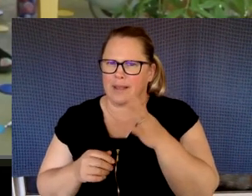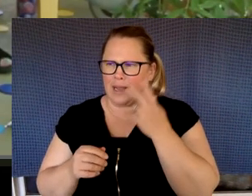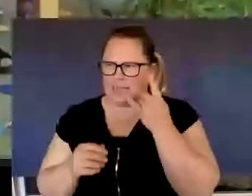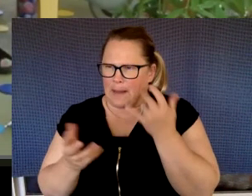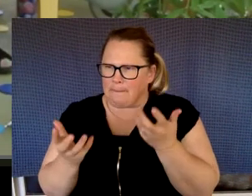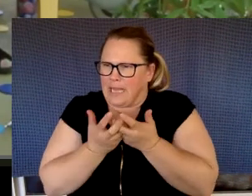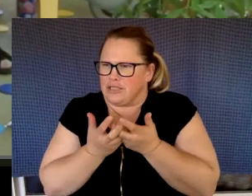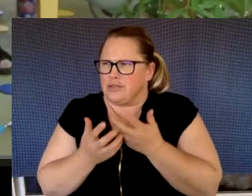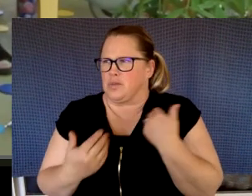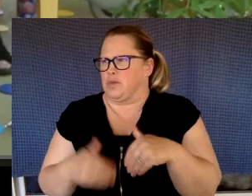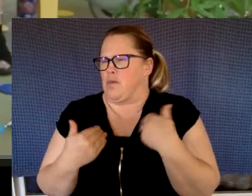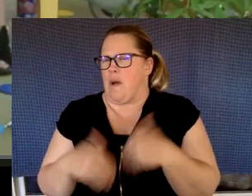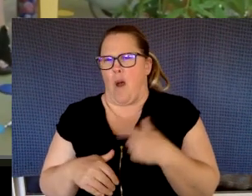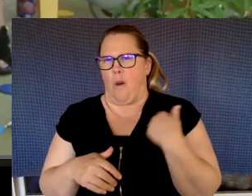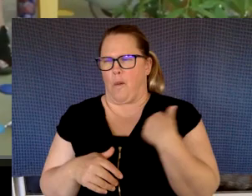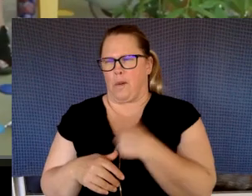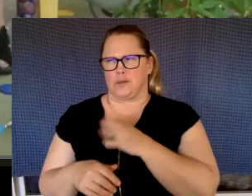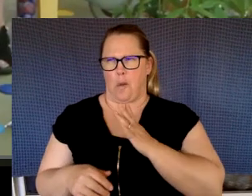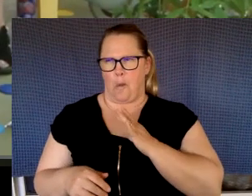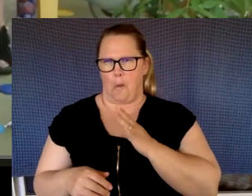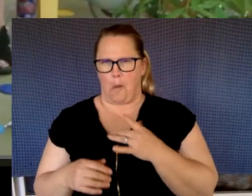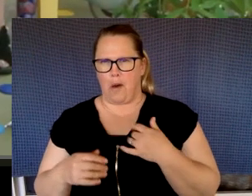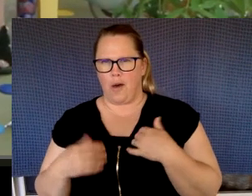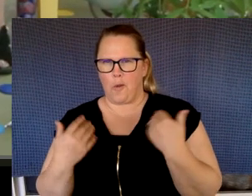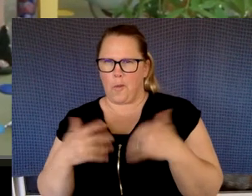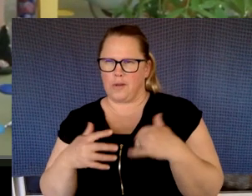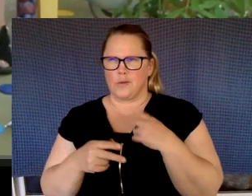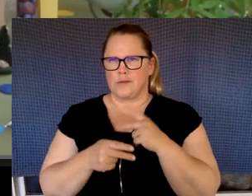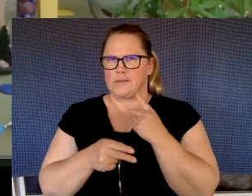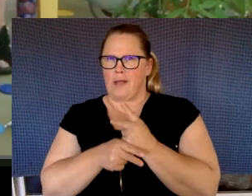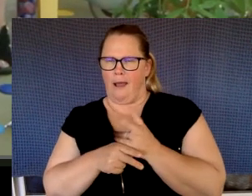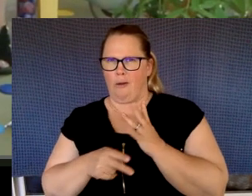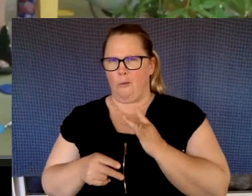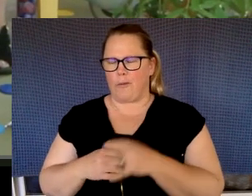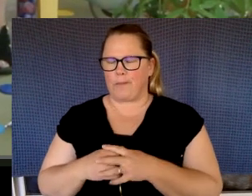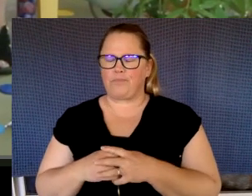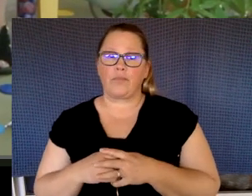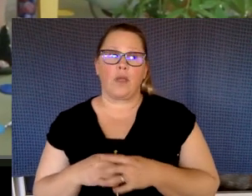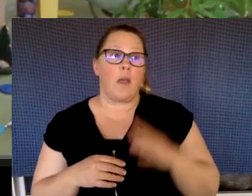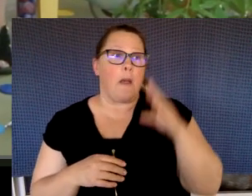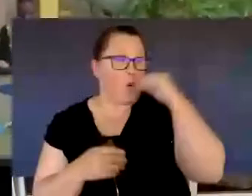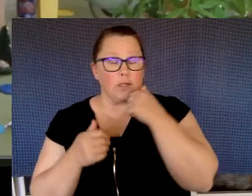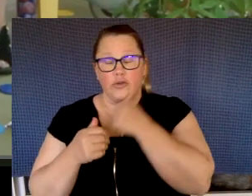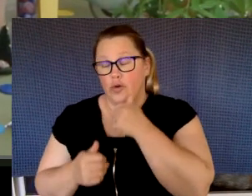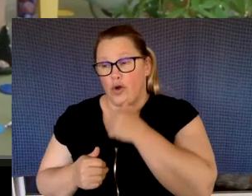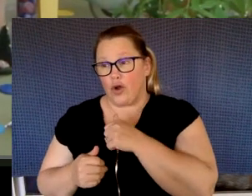coordinates, too. Look at that. We are so wonderful. So boys and girls. First of all